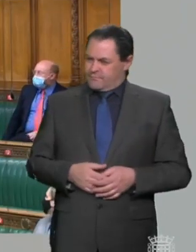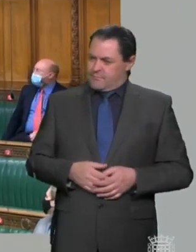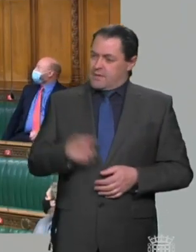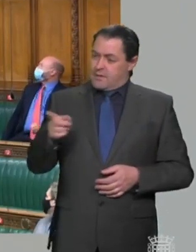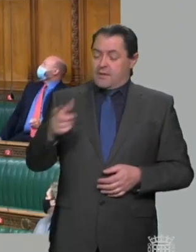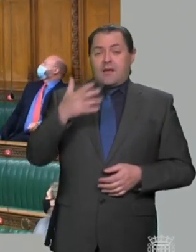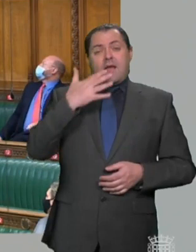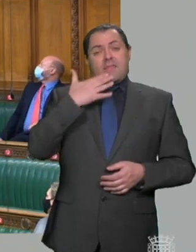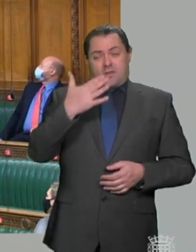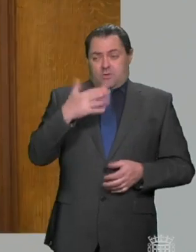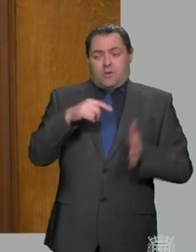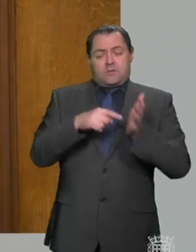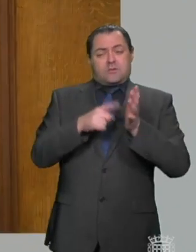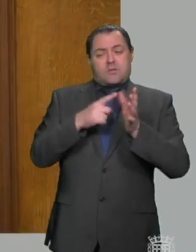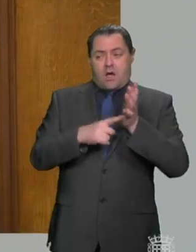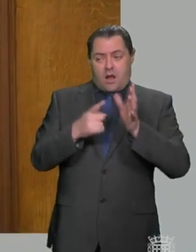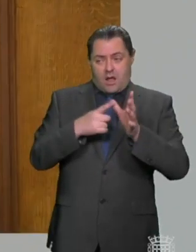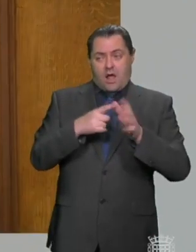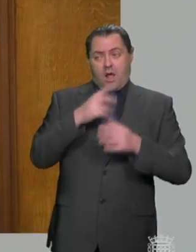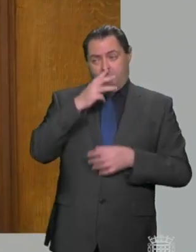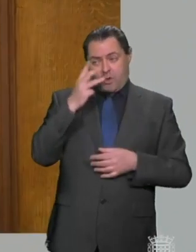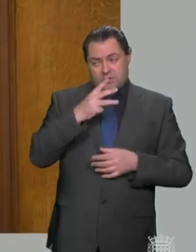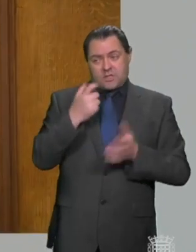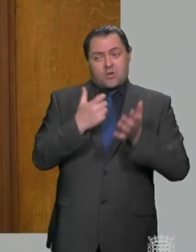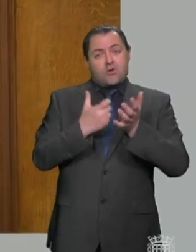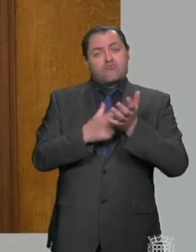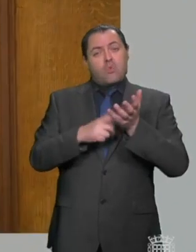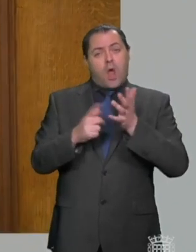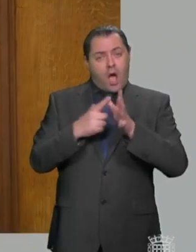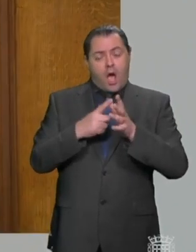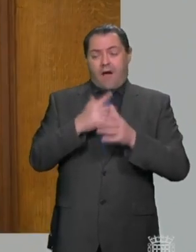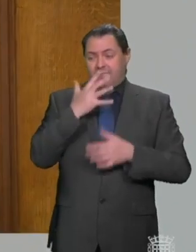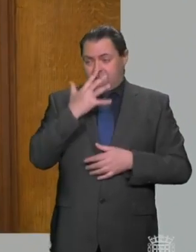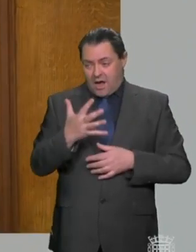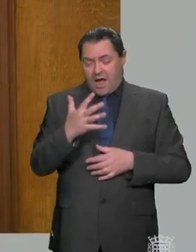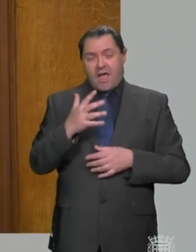Tala, 13, Rula, just five years old, her big sister Yara, aged nine: